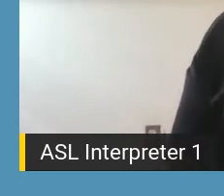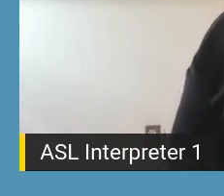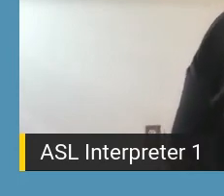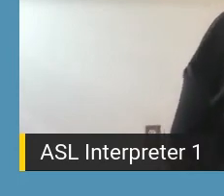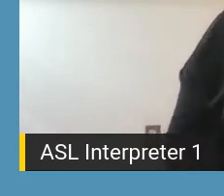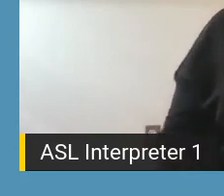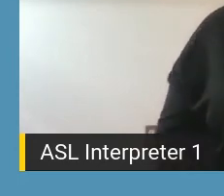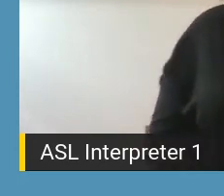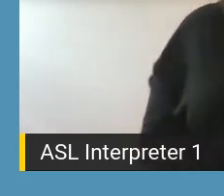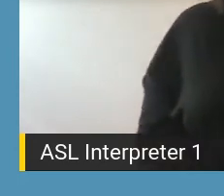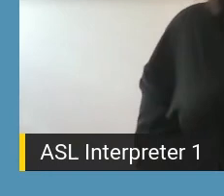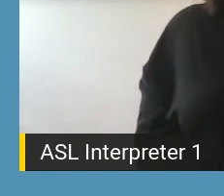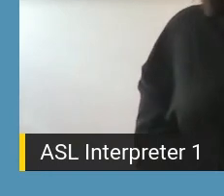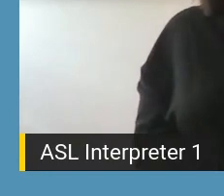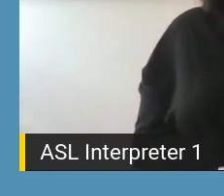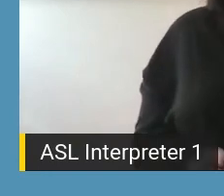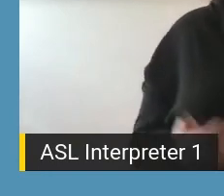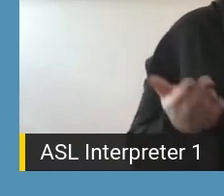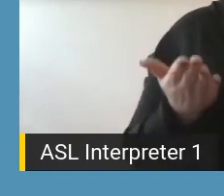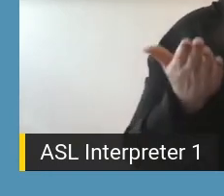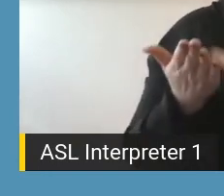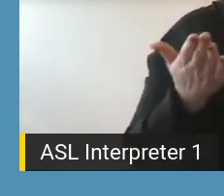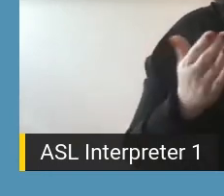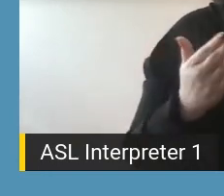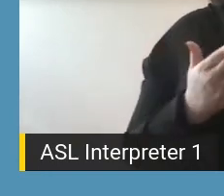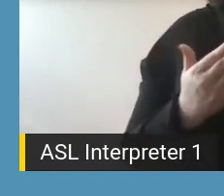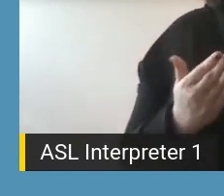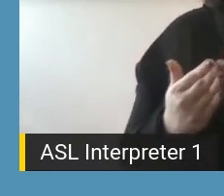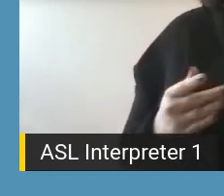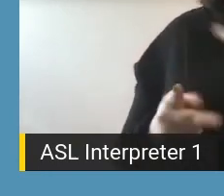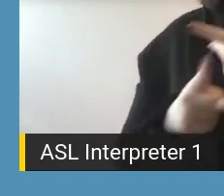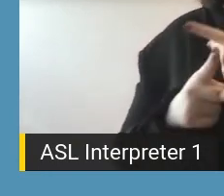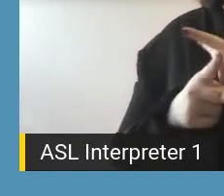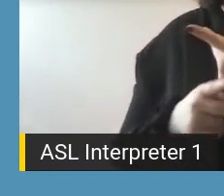Sometimes you've got to delete those but I keep them for a while. But keeping the transcripts